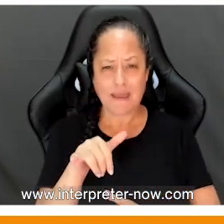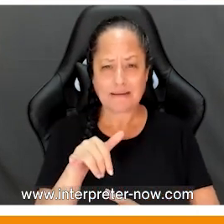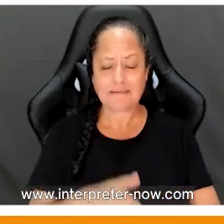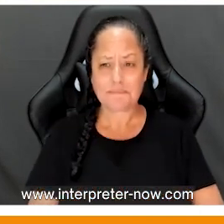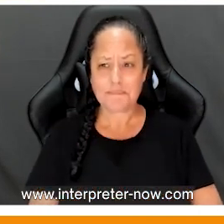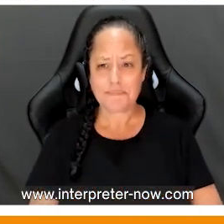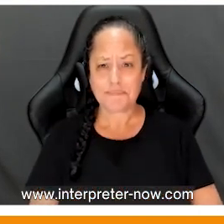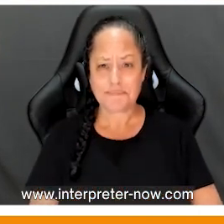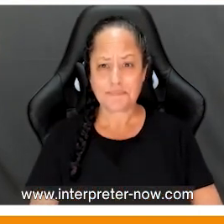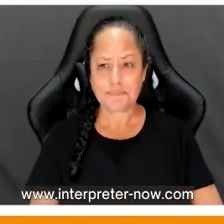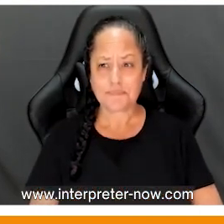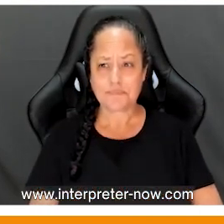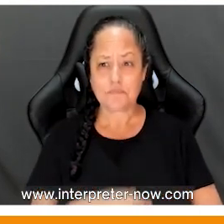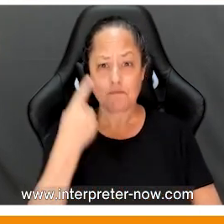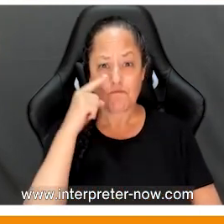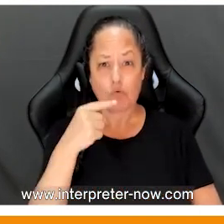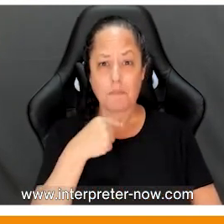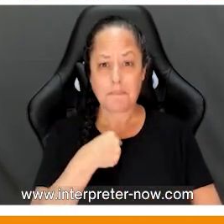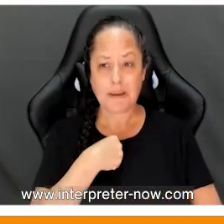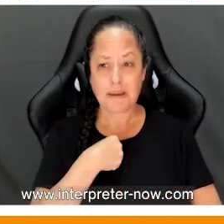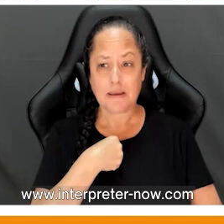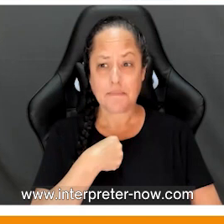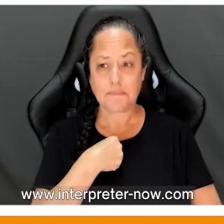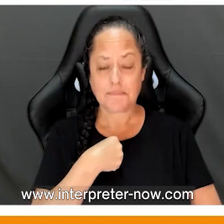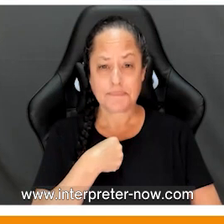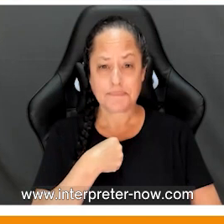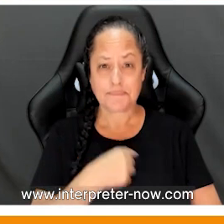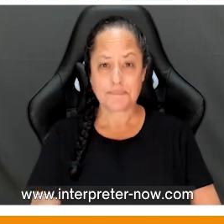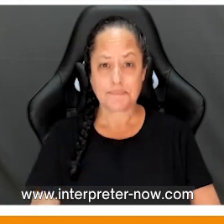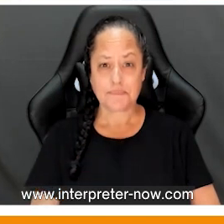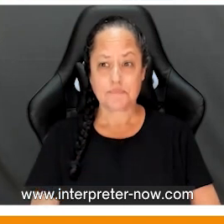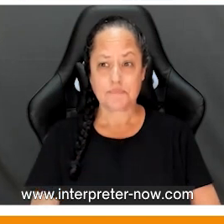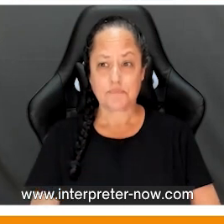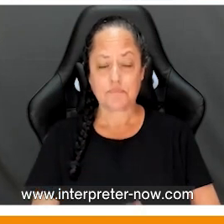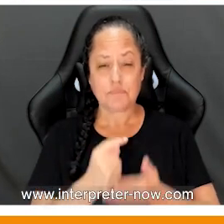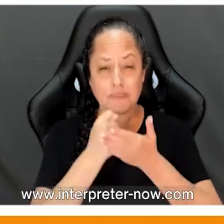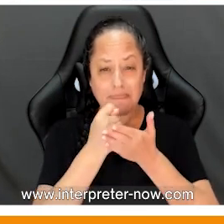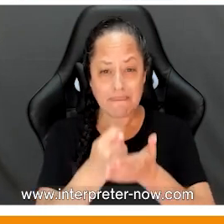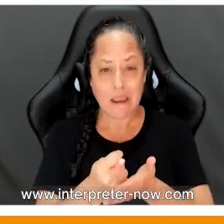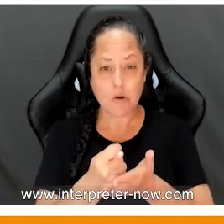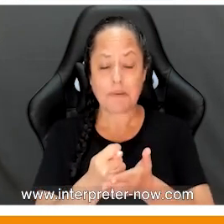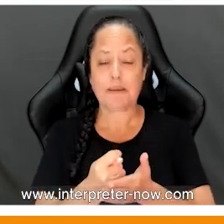So for me, it's been therapy, it's been a lot of that internal work, a lot of meditation